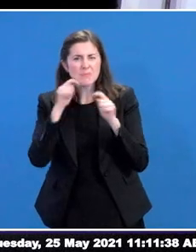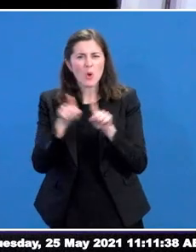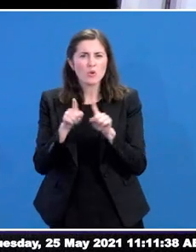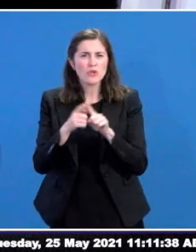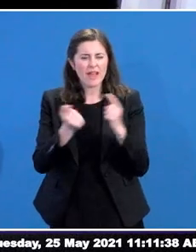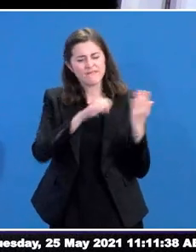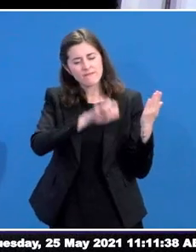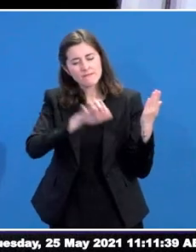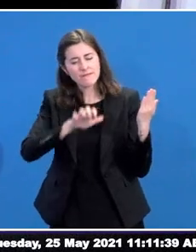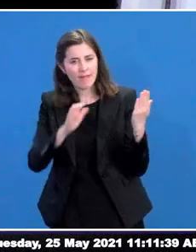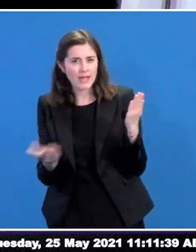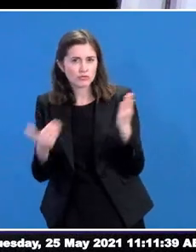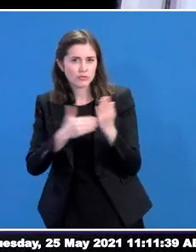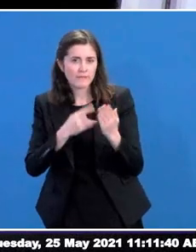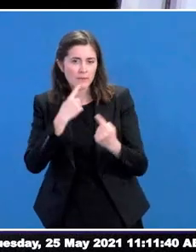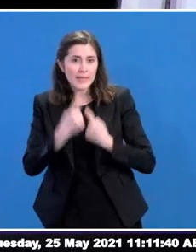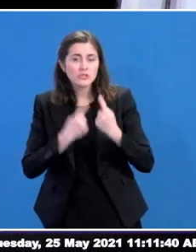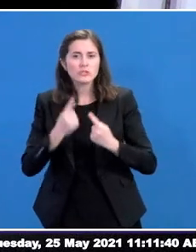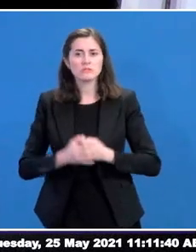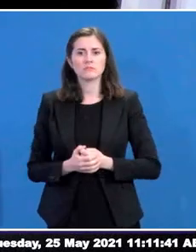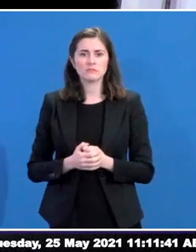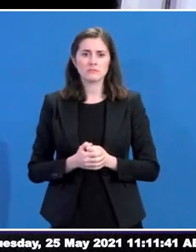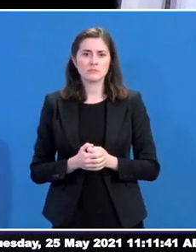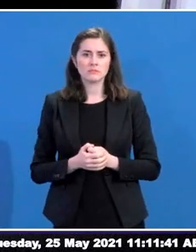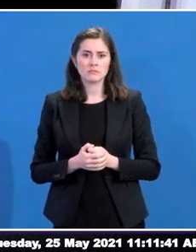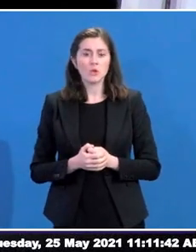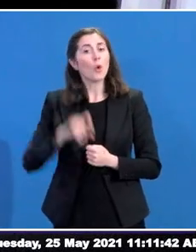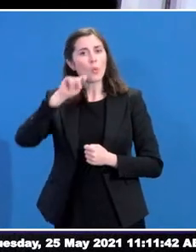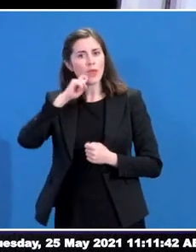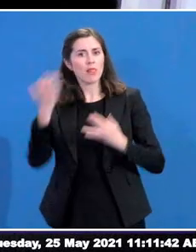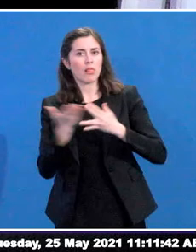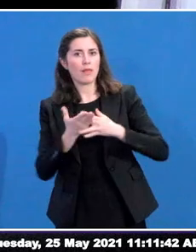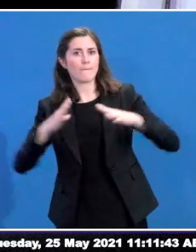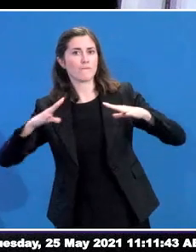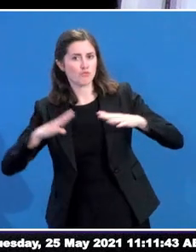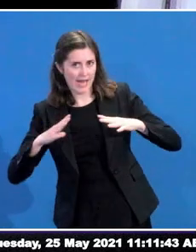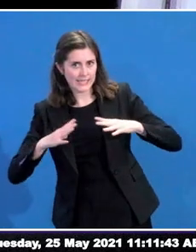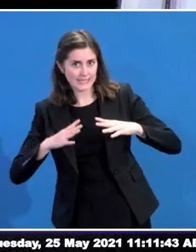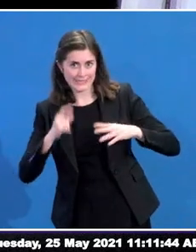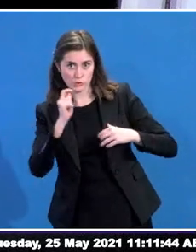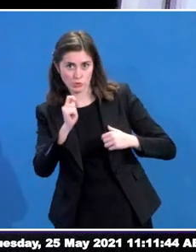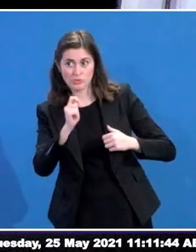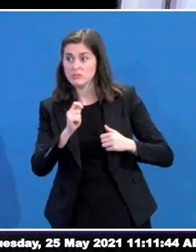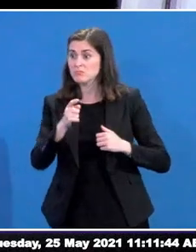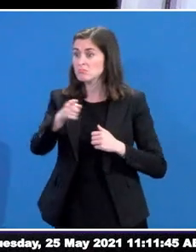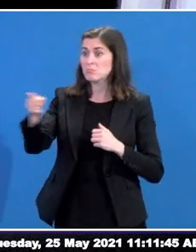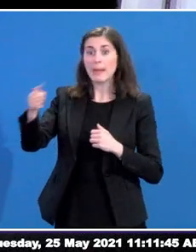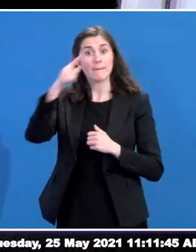But if in any discussions during the adjournment there is an issue as to whether anybody else wants to ask questions,